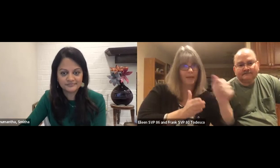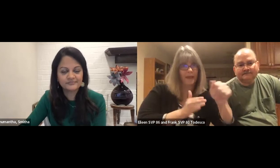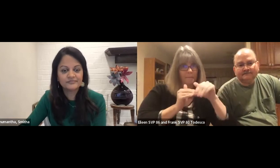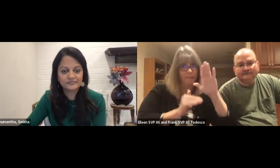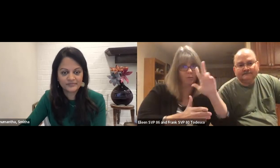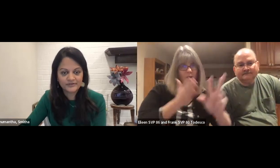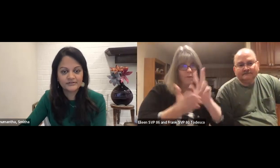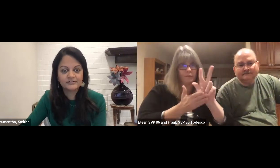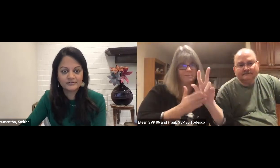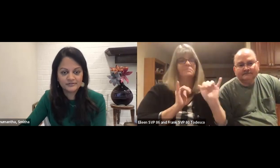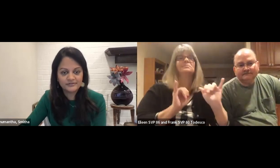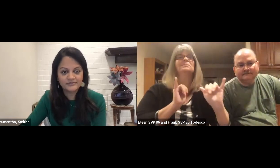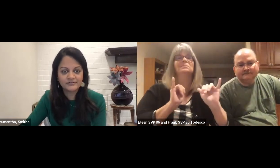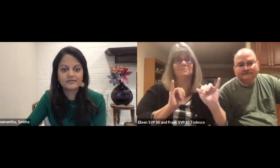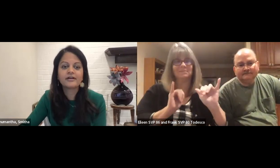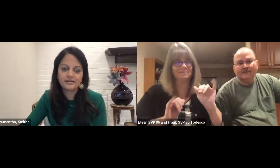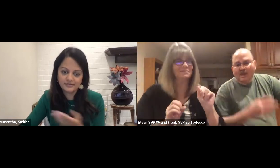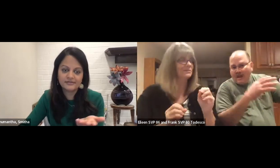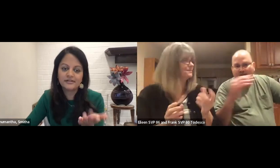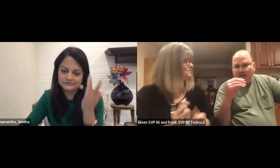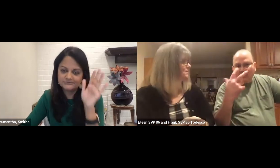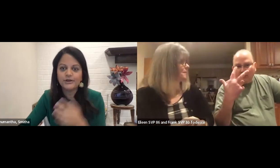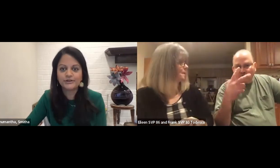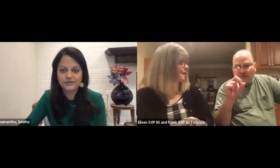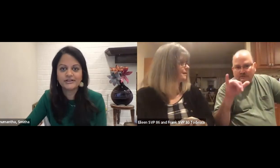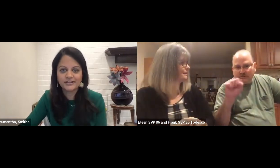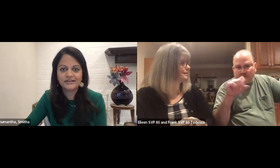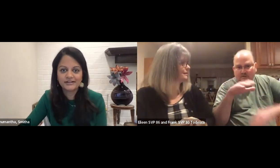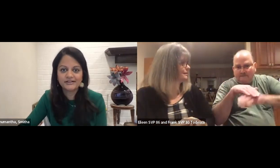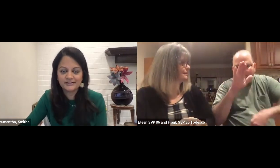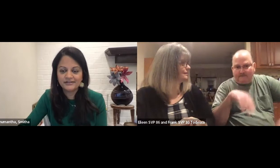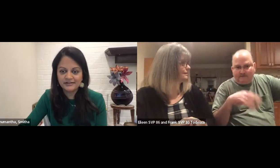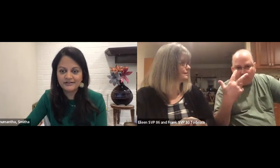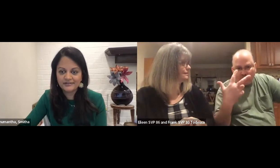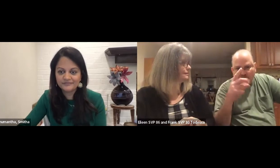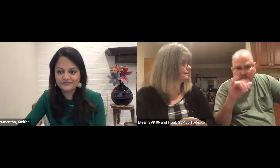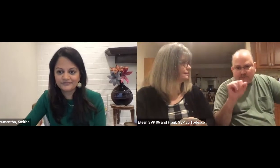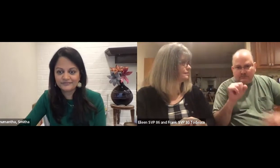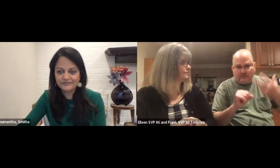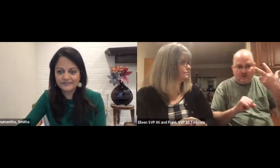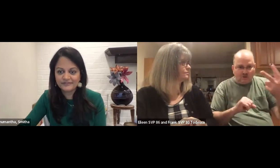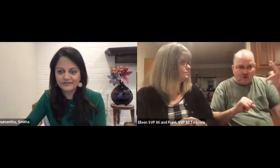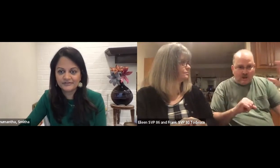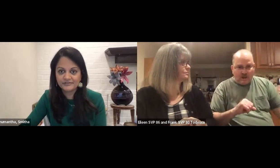You can't have anything under 3 hours, so we felt that was reasonable, and it's also--